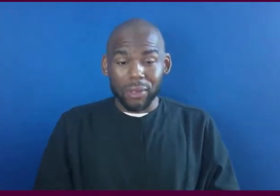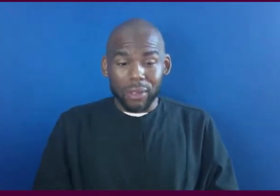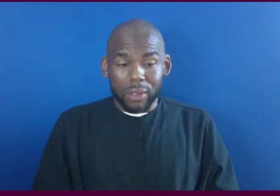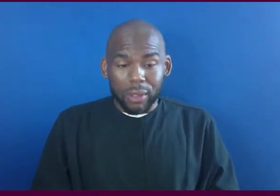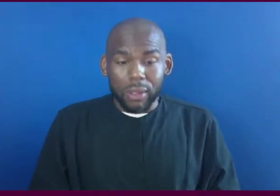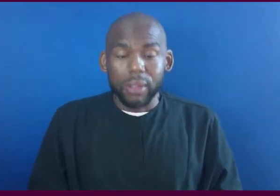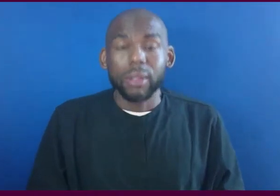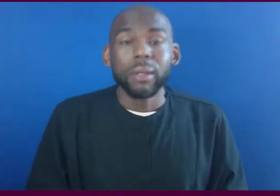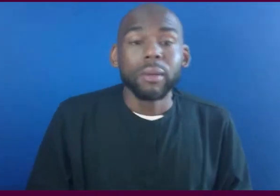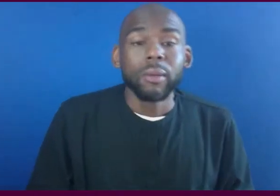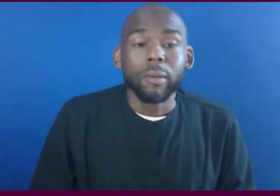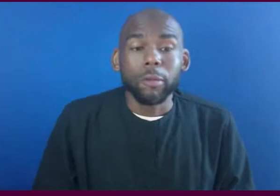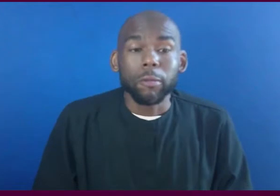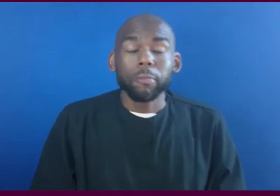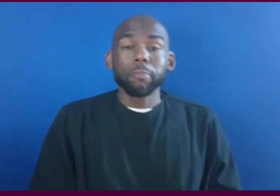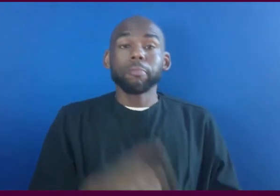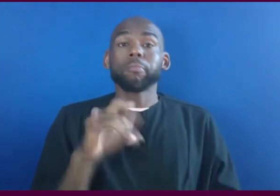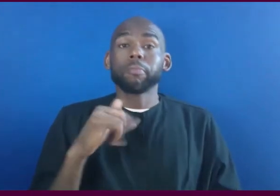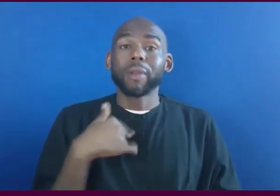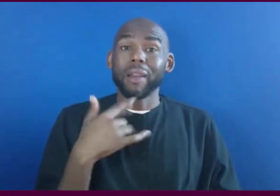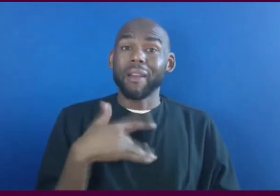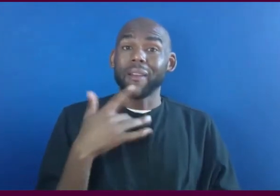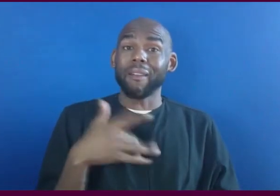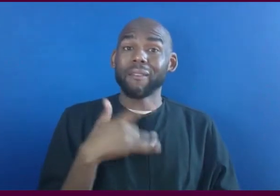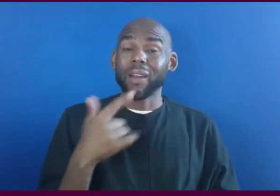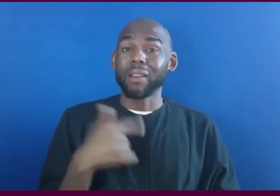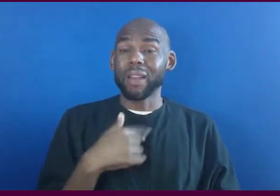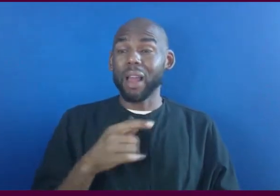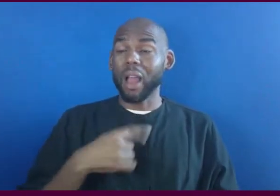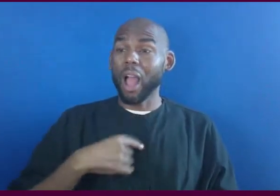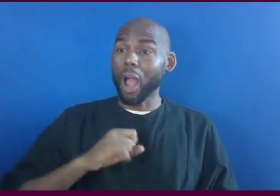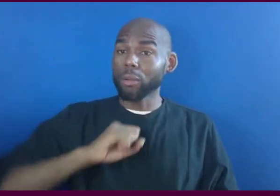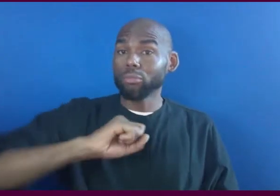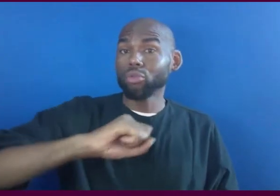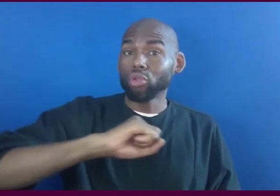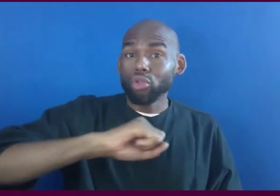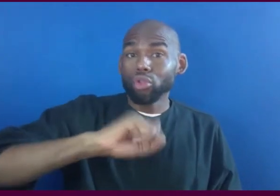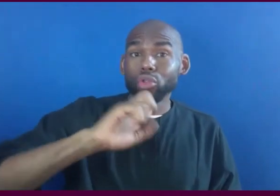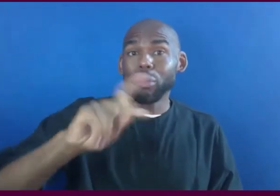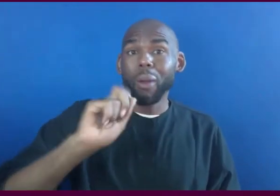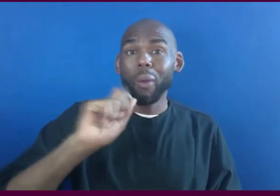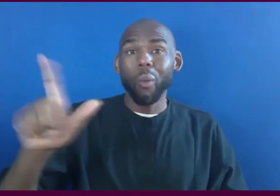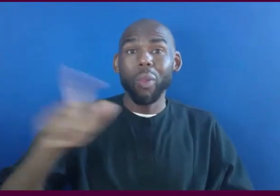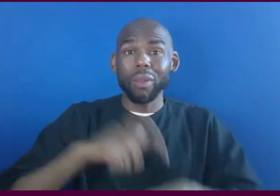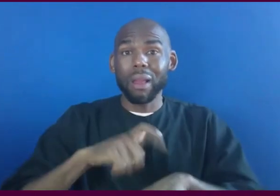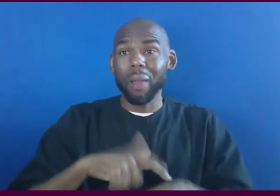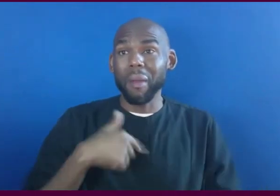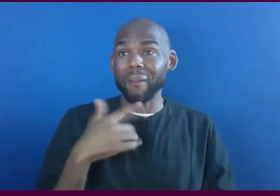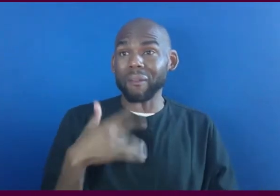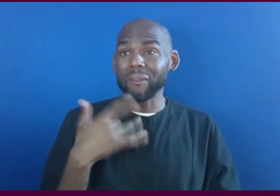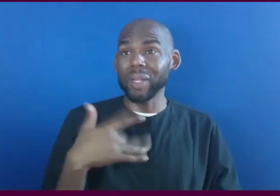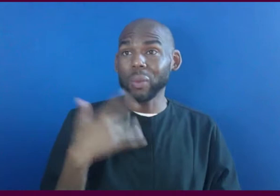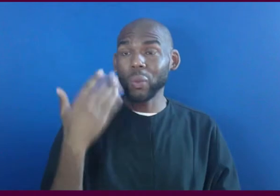Nikki Brown-Booker: Well, I feel like I pushed back against people about that all the time.